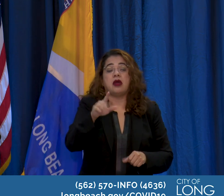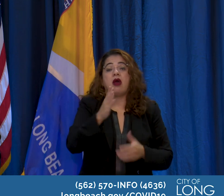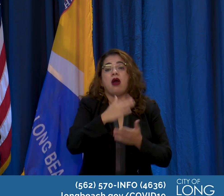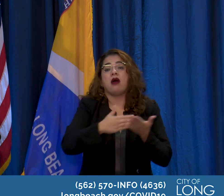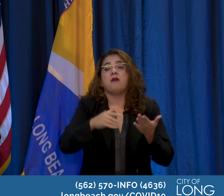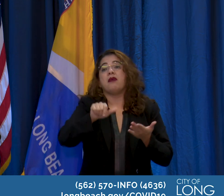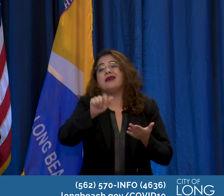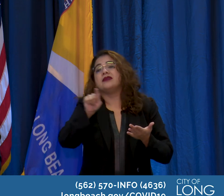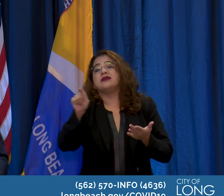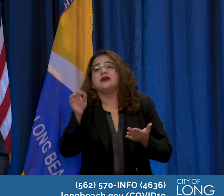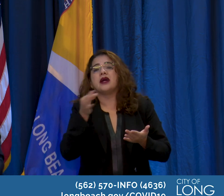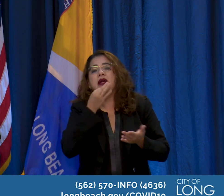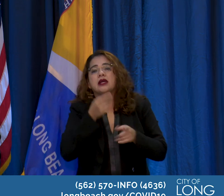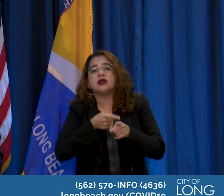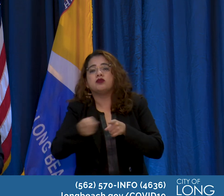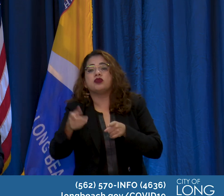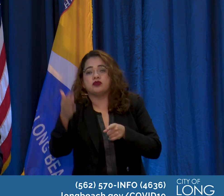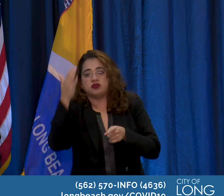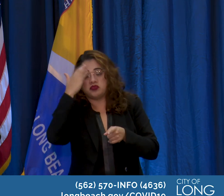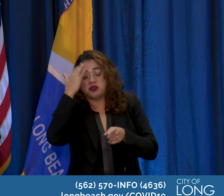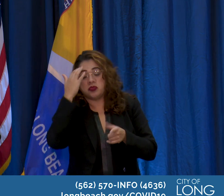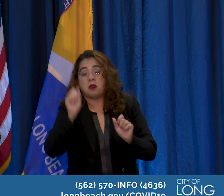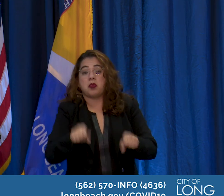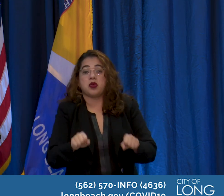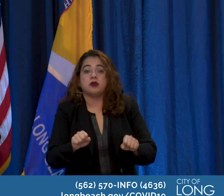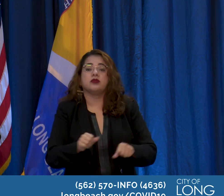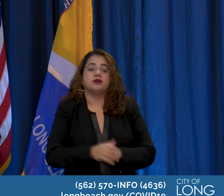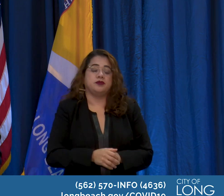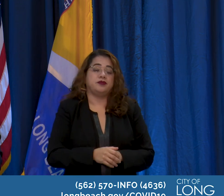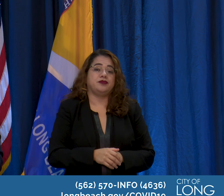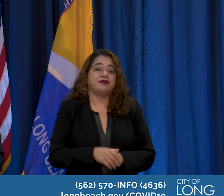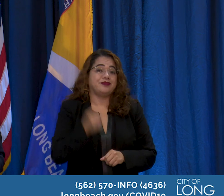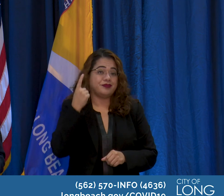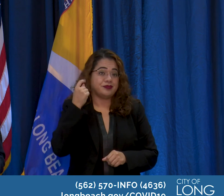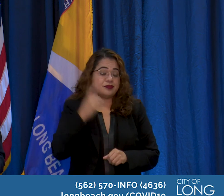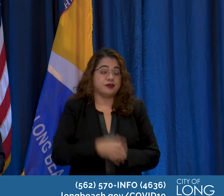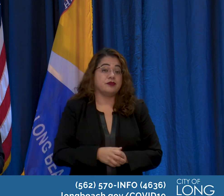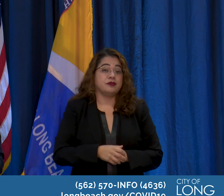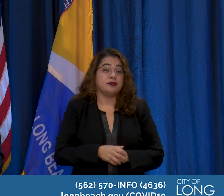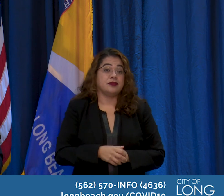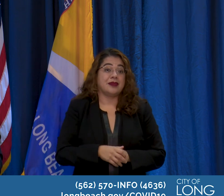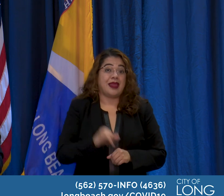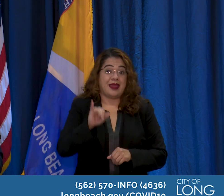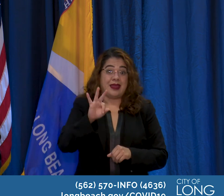But please remember when we get to that point when there is a vaccine there is also going